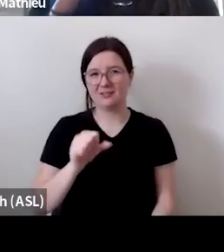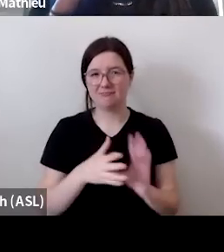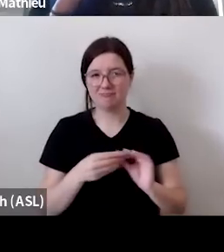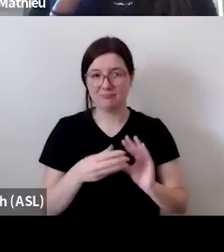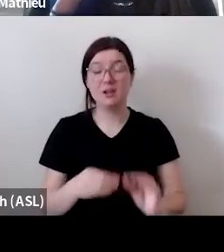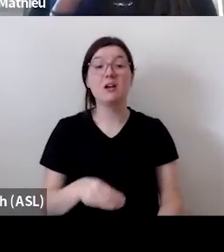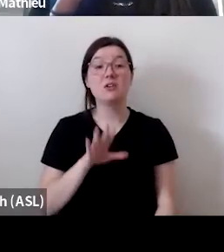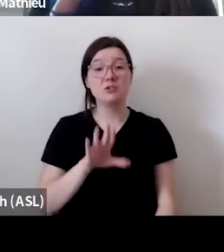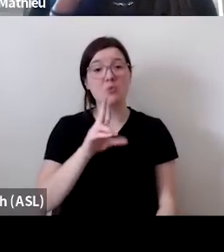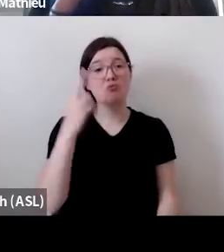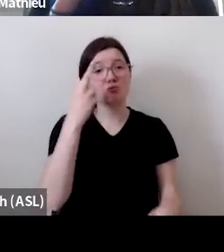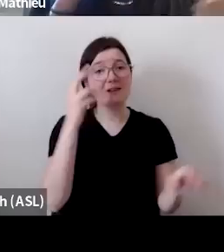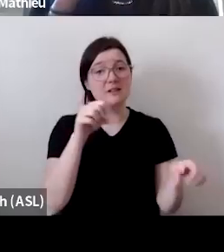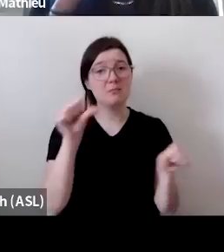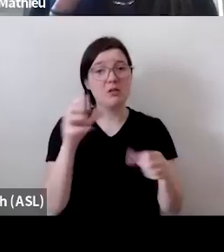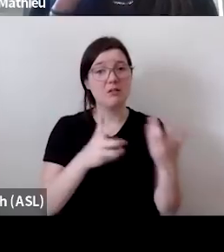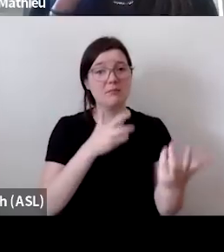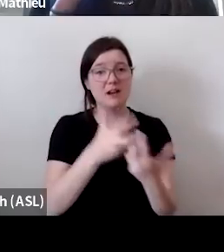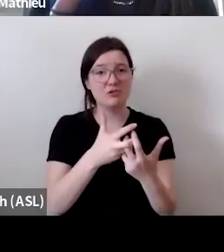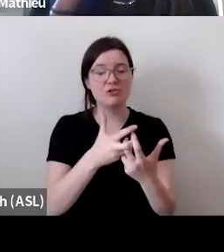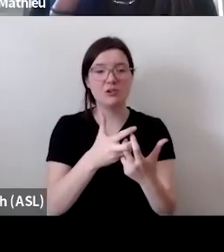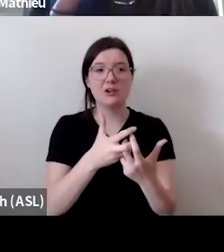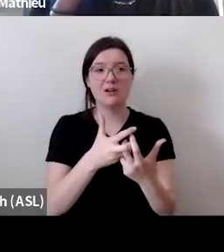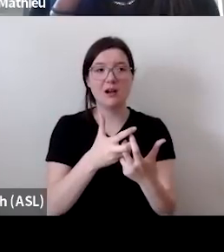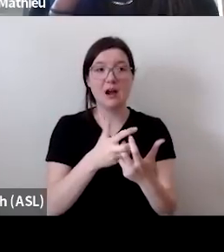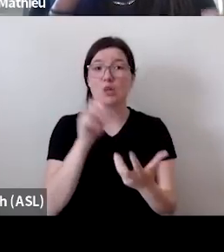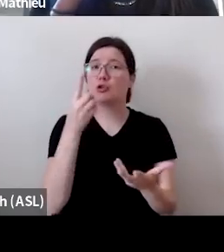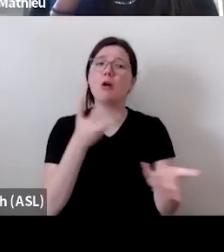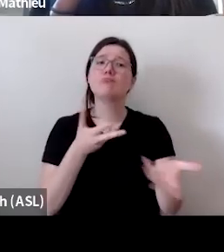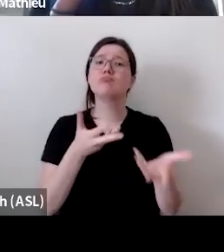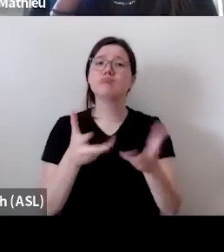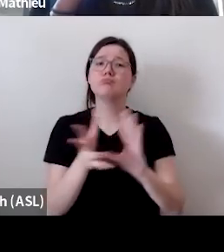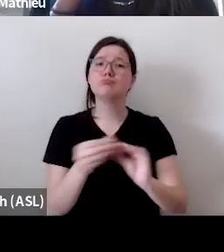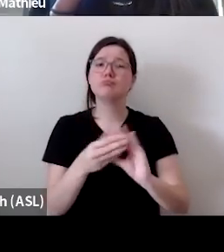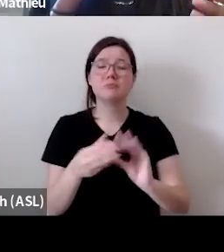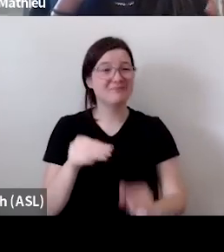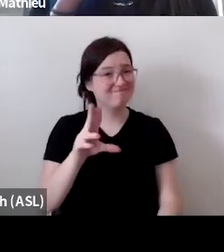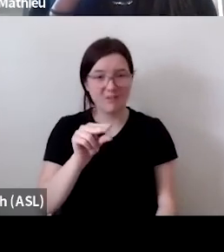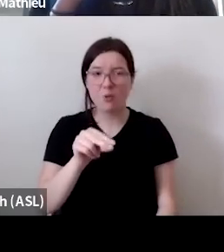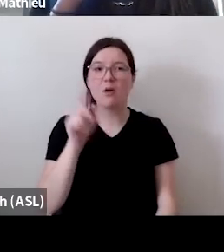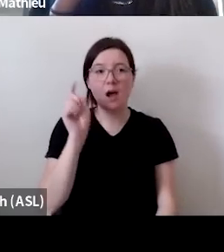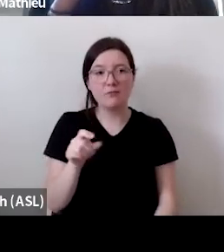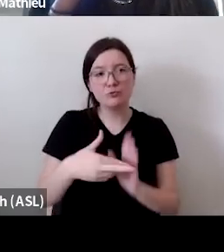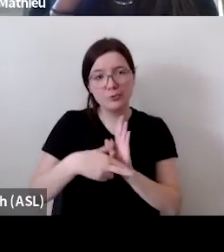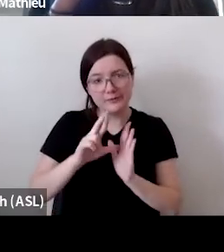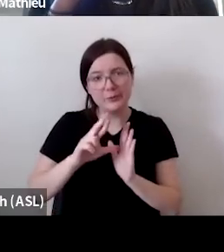conversation between both parties. It needs to review the lease, right? Because the lease or housing